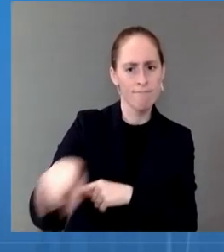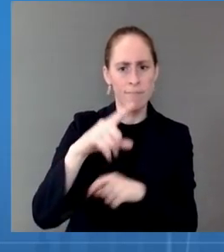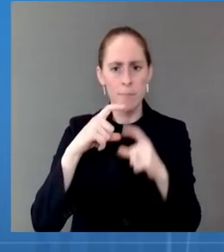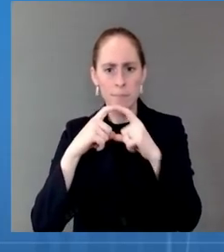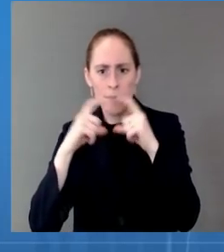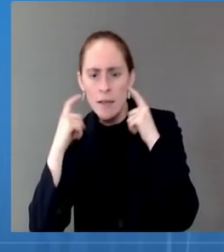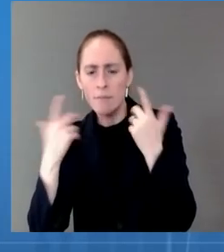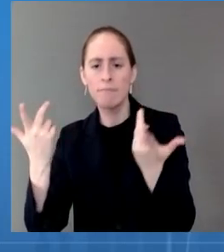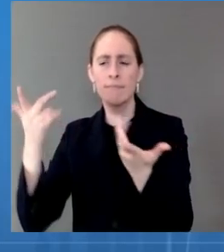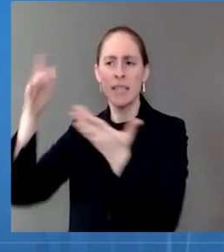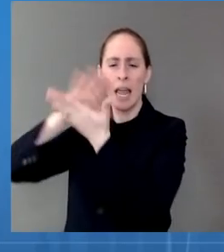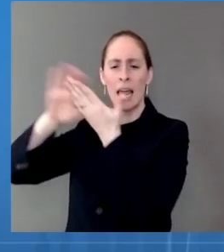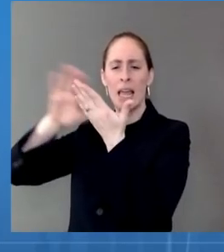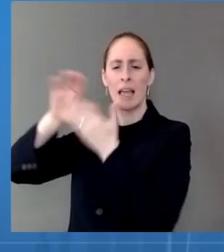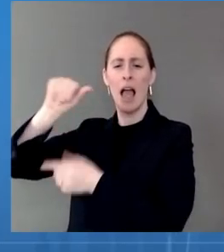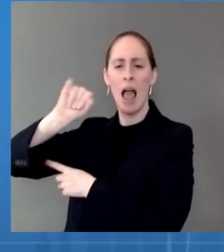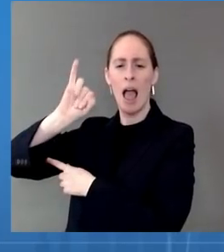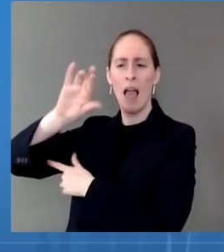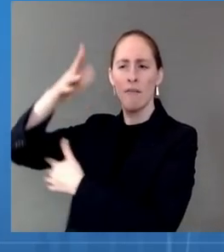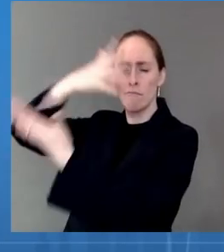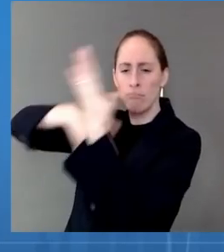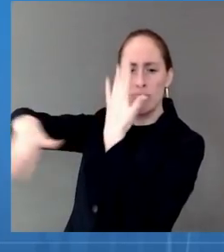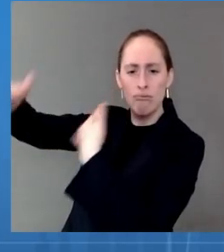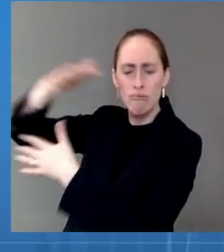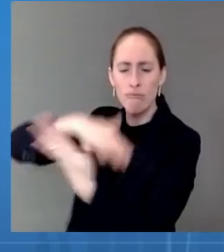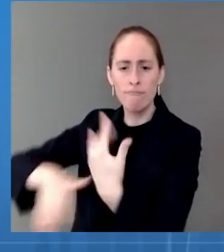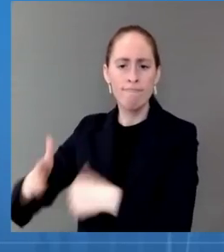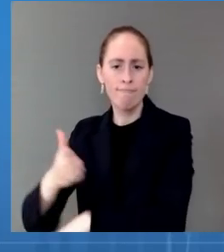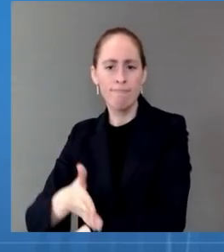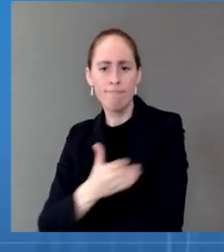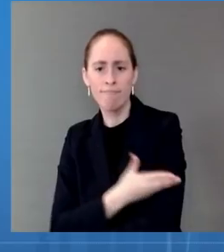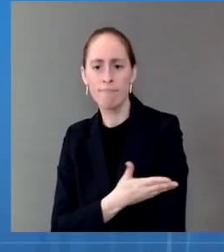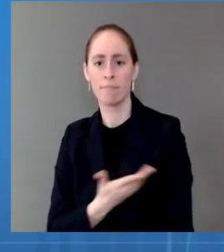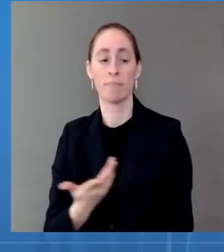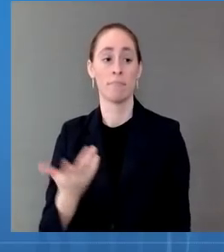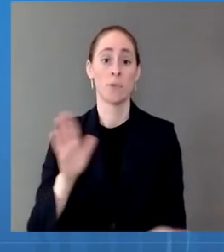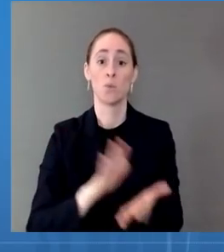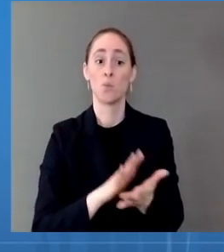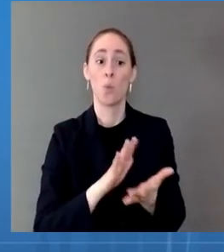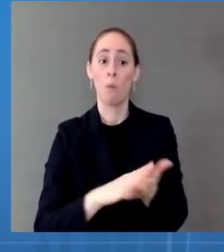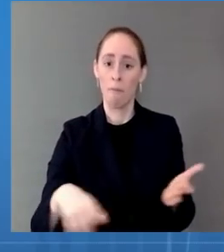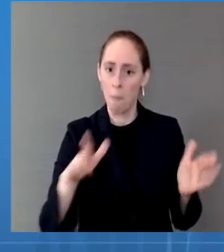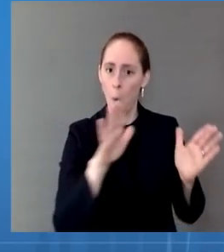keeping our kids in school and getting back to work. There is no doubt more work ahead,